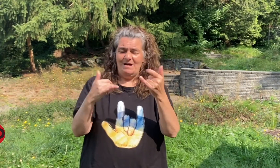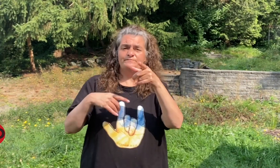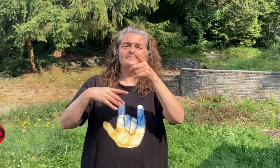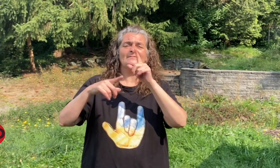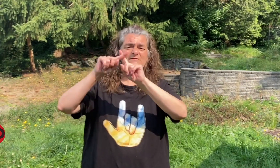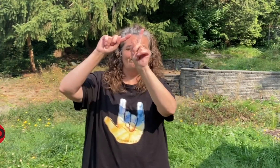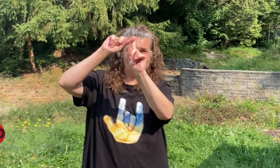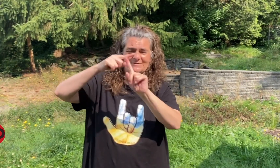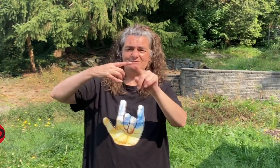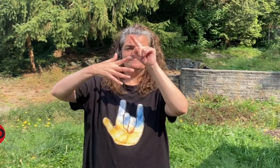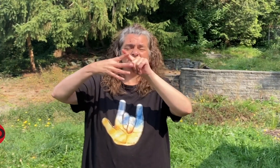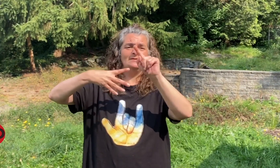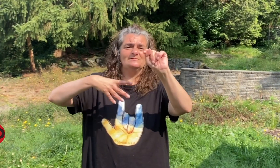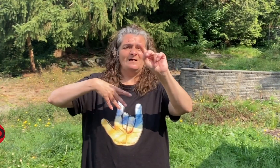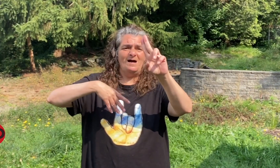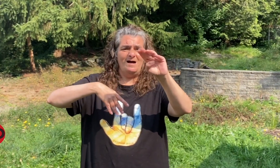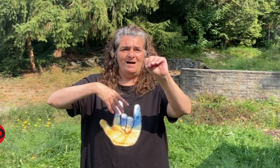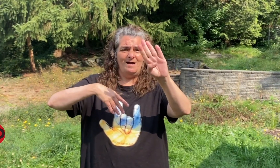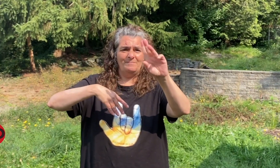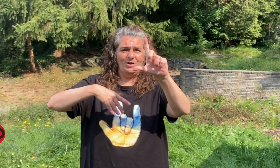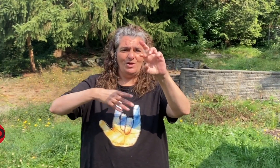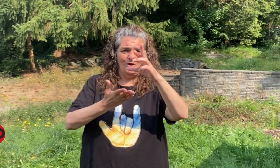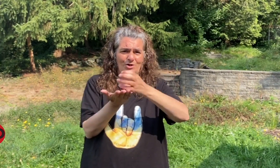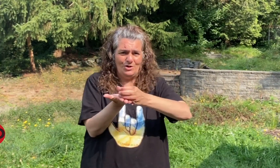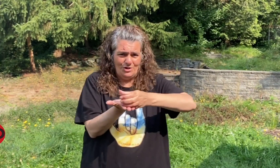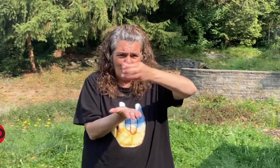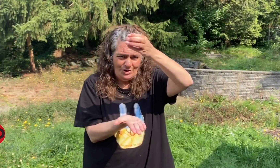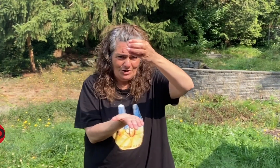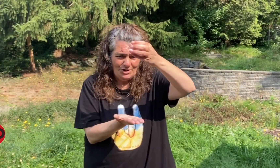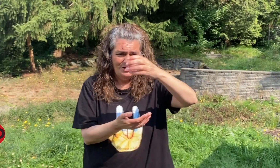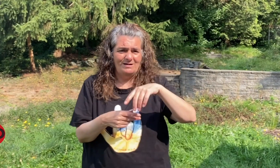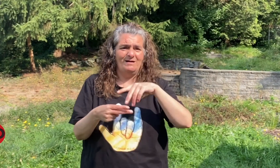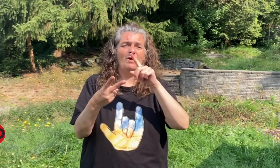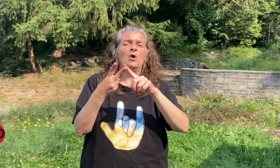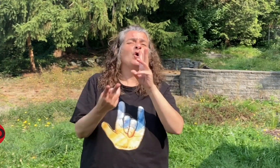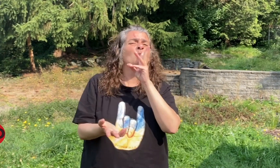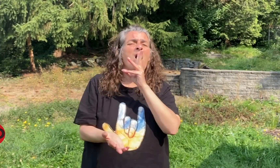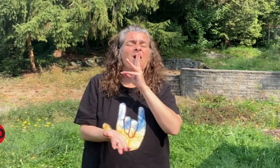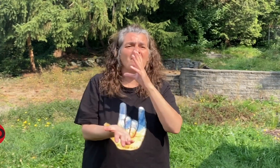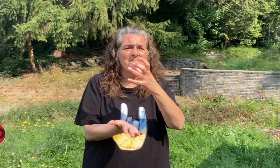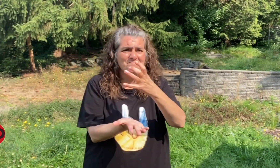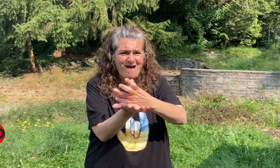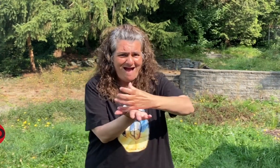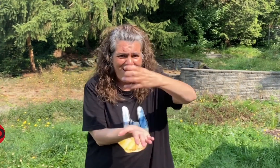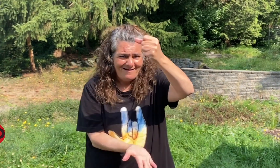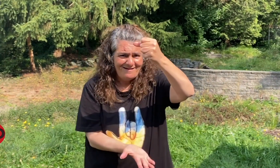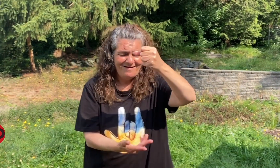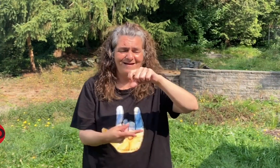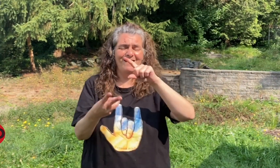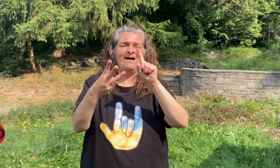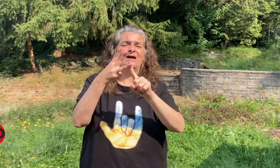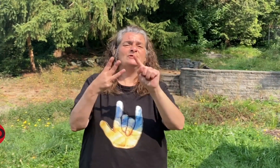You will also see various items - tumblers, water bottles,